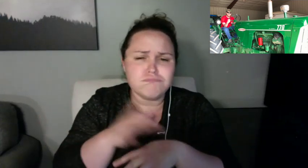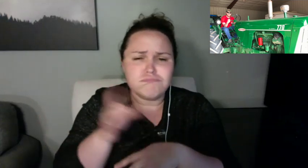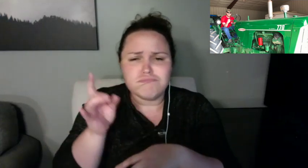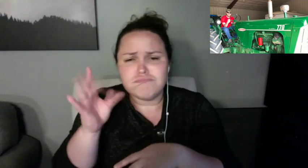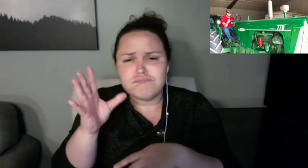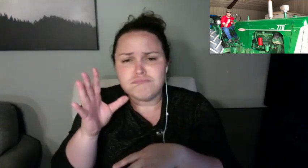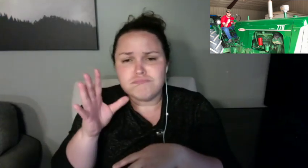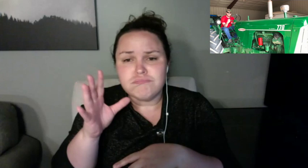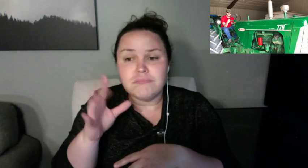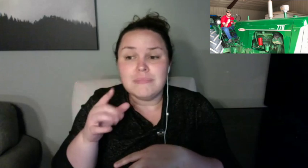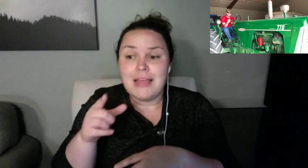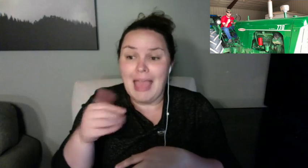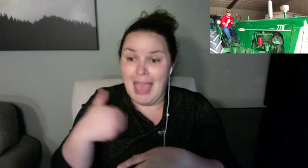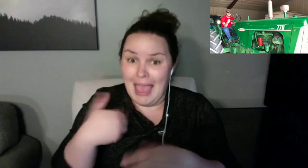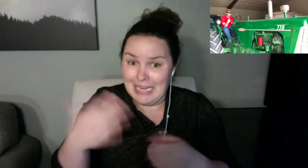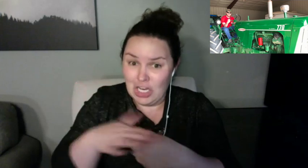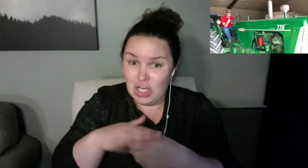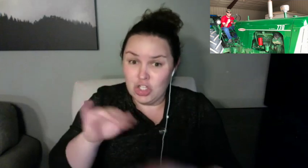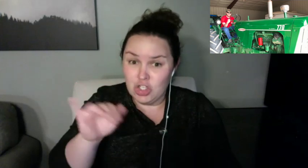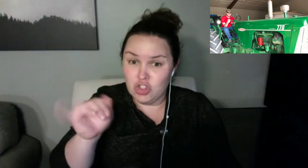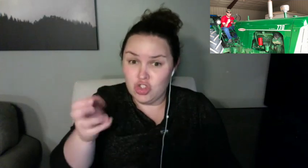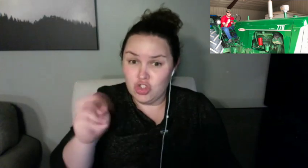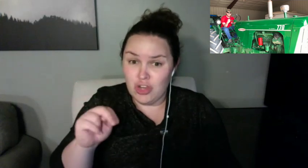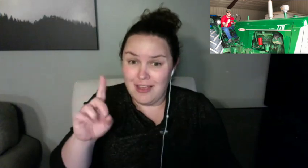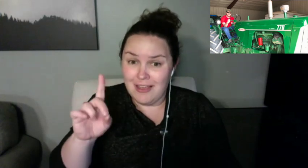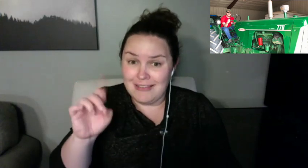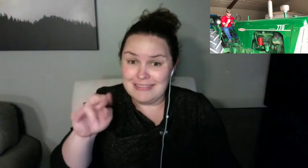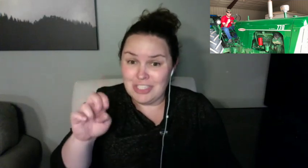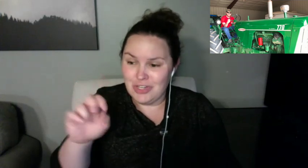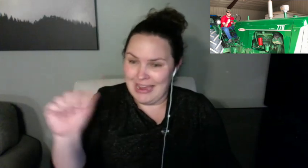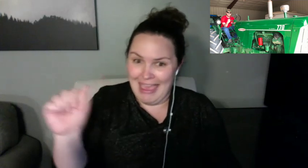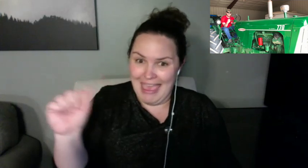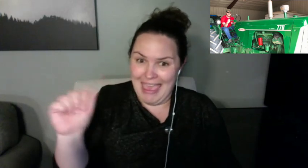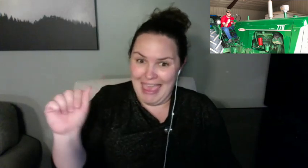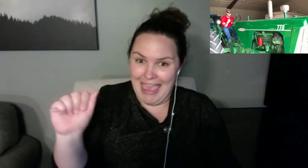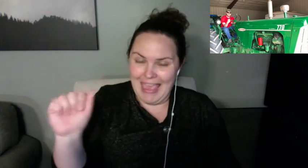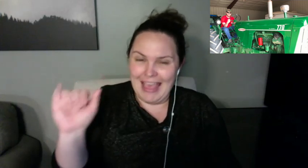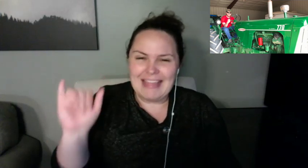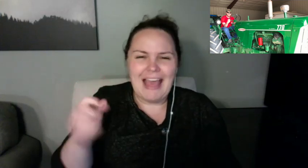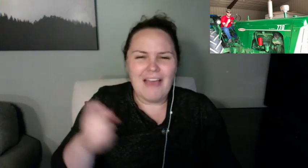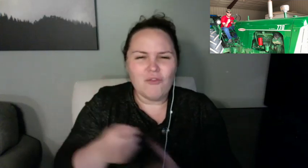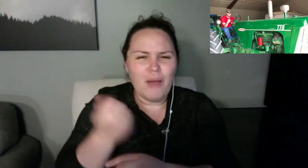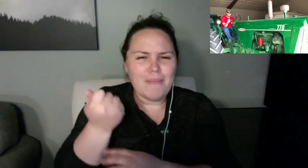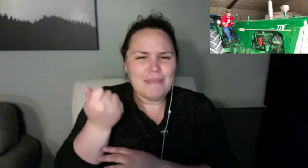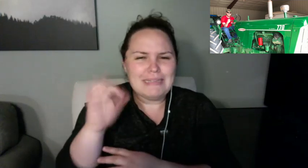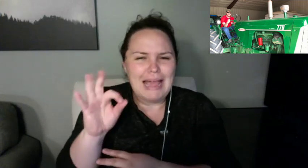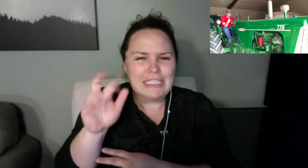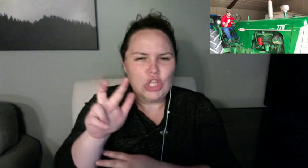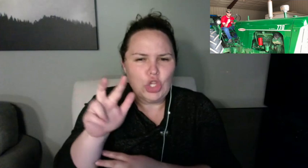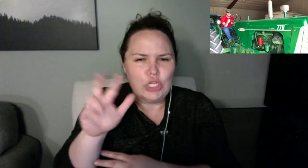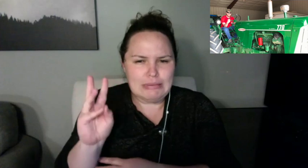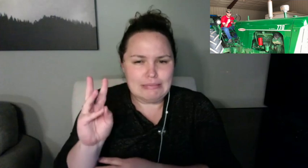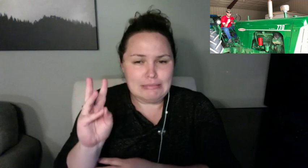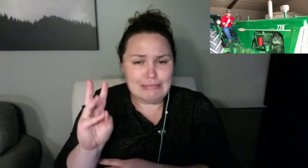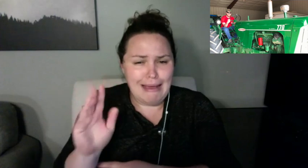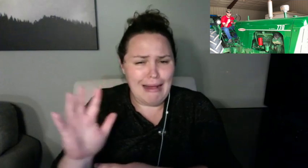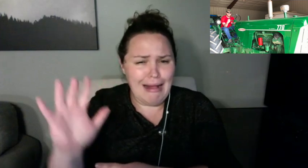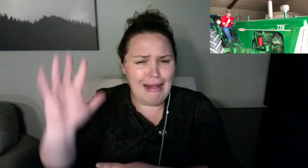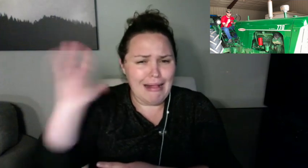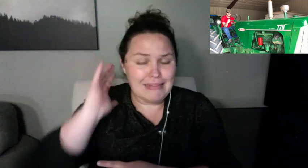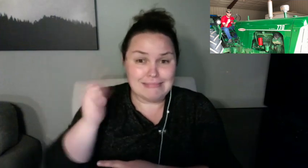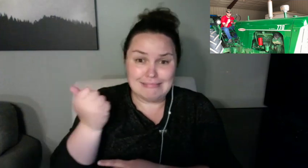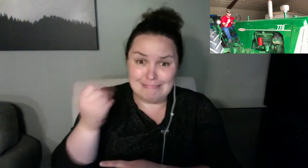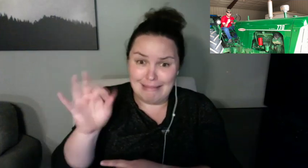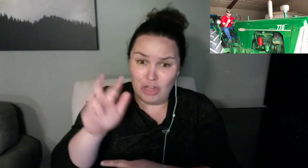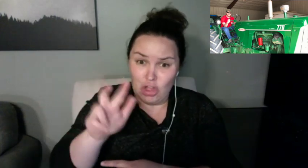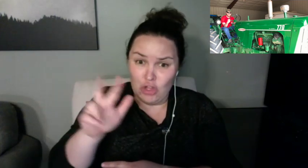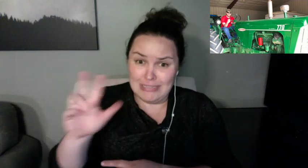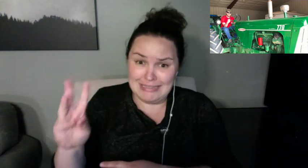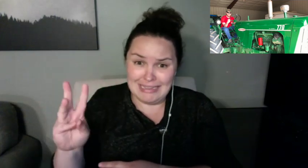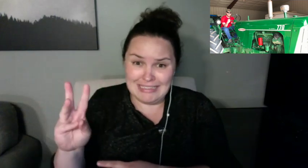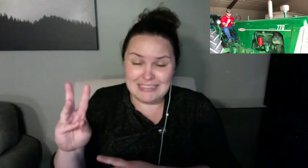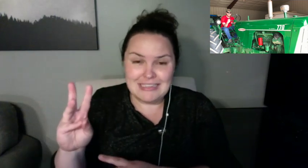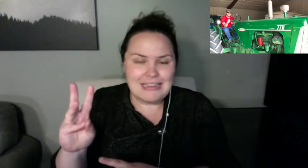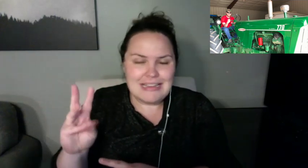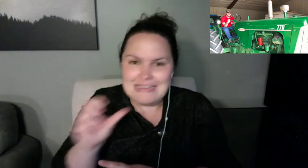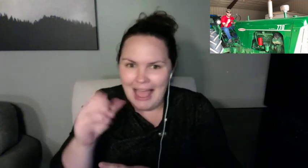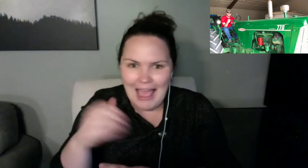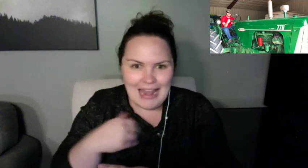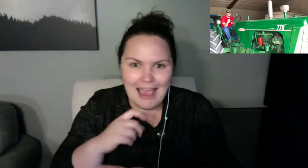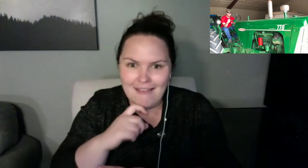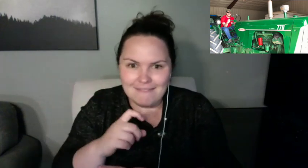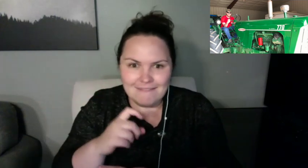a John Deere "A" which was a 1936 model. Back in '36, rubber tires weren't a thing yet.